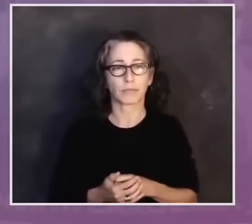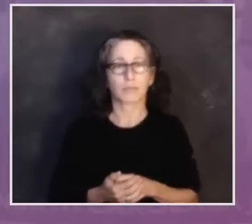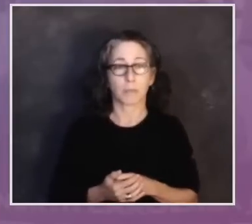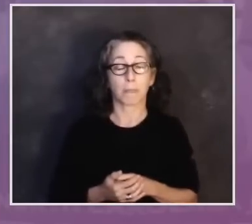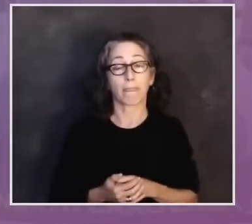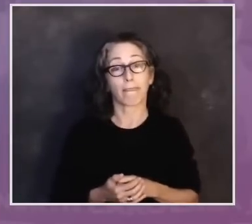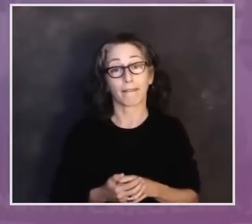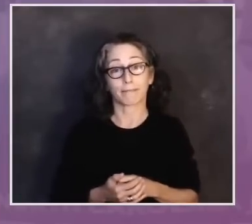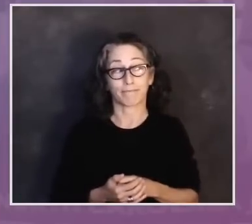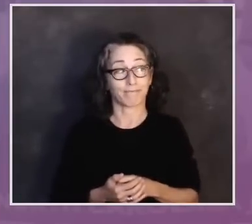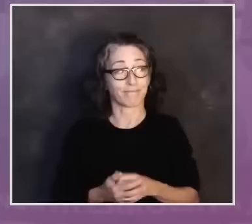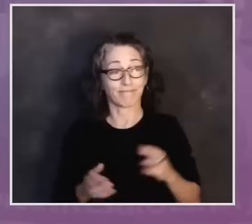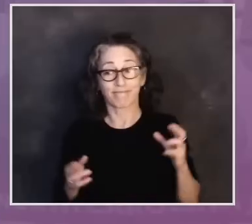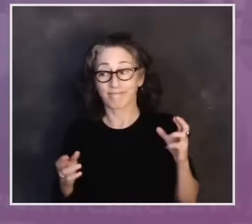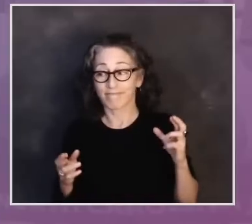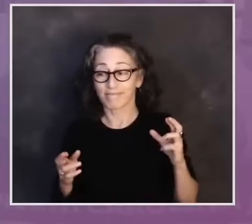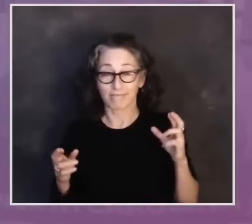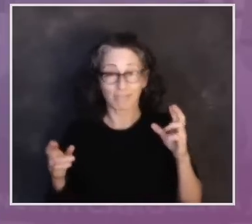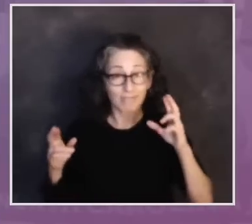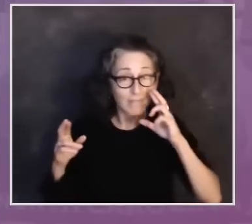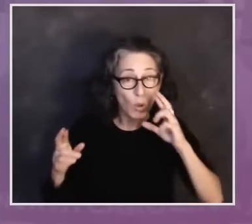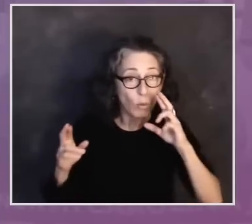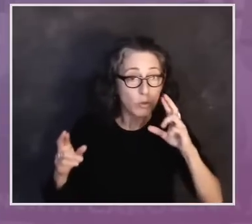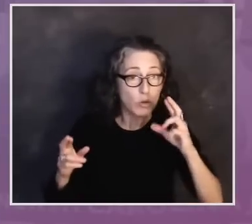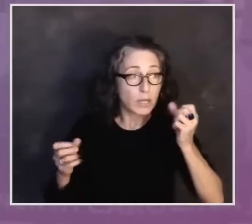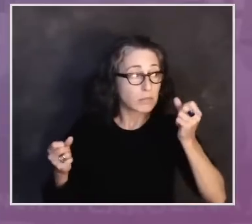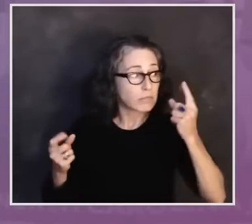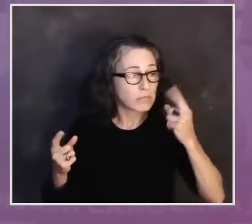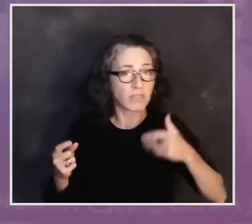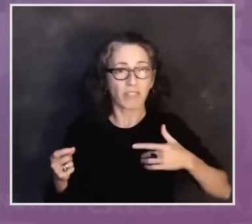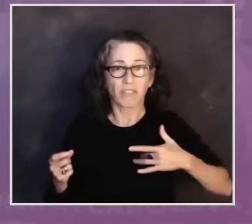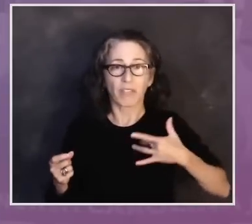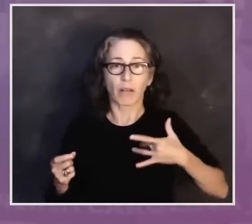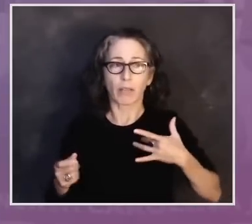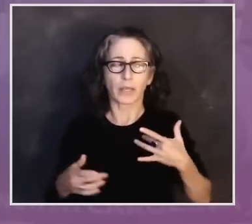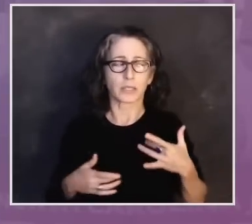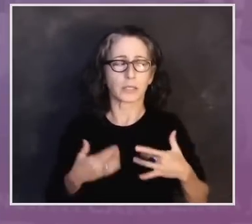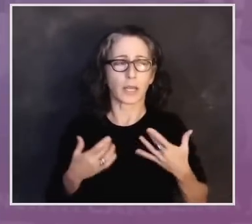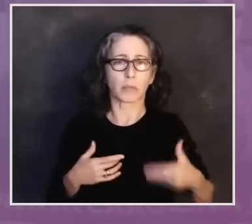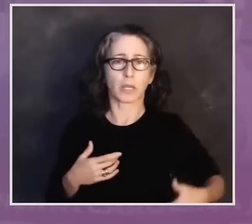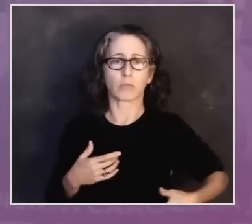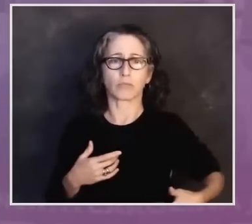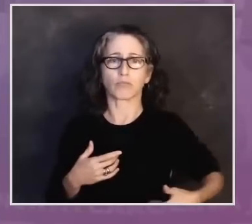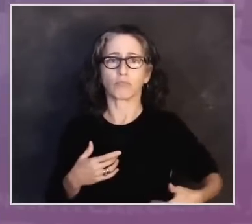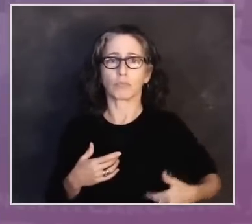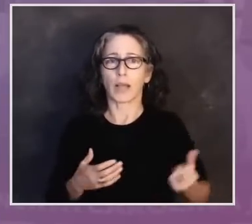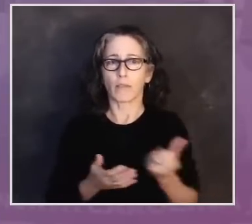HAPPEN FOR THE BIDEN-HARRIS TICKET. I HOPE YOU ALL CAN SENSE THE EXCITEMENT THAT IS GOING